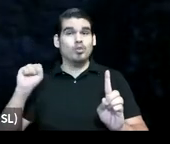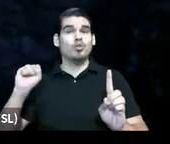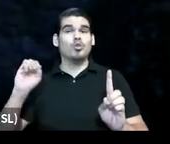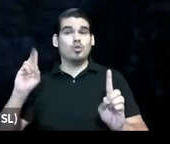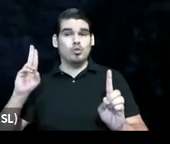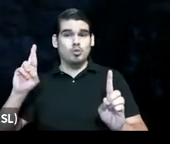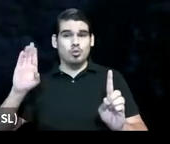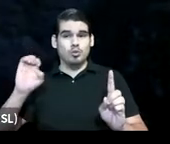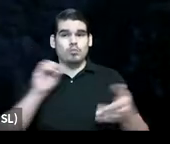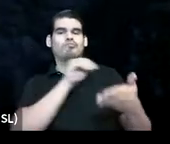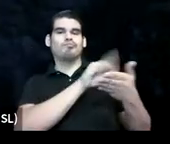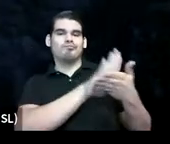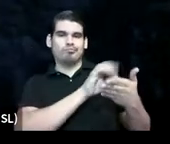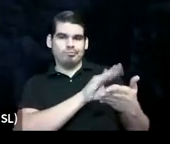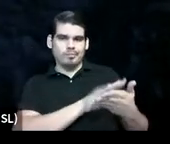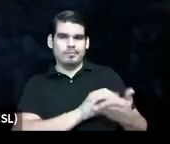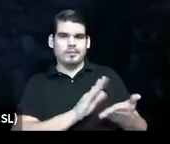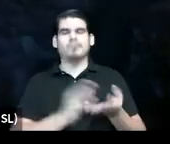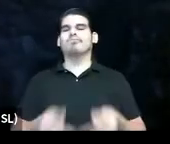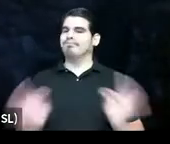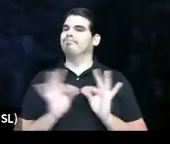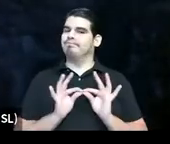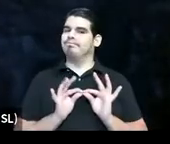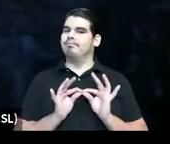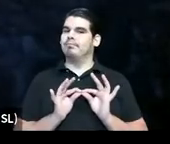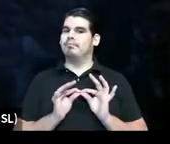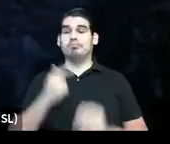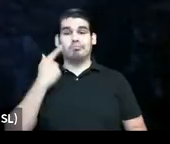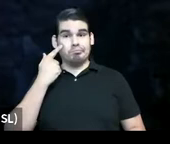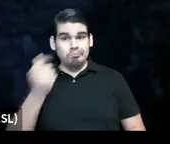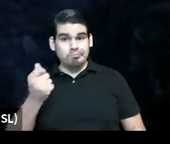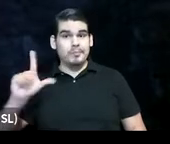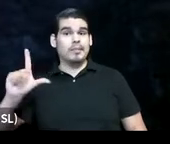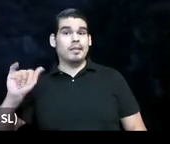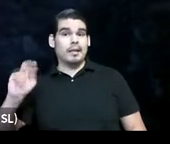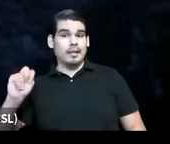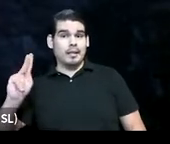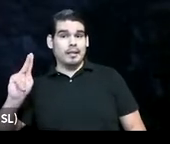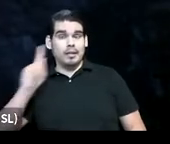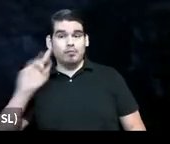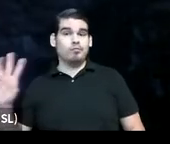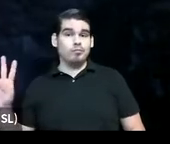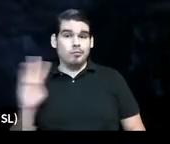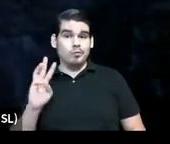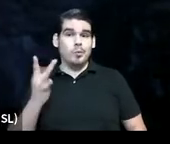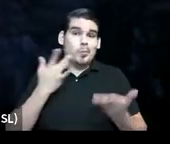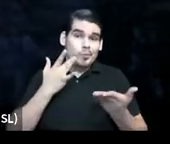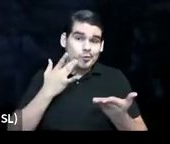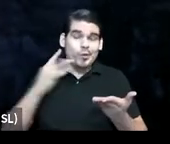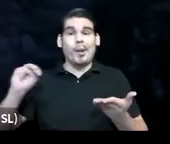It's all up to you. As long as it's something that's really readable and something that We as SSCCC can kind of see where the delegates can see and easily use